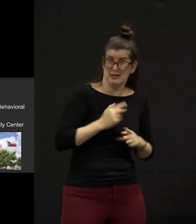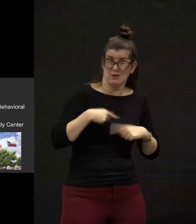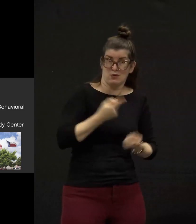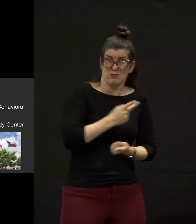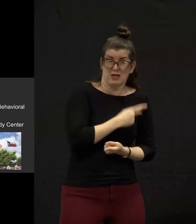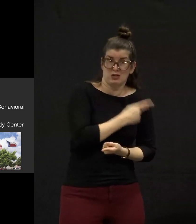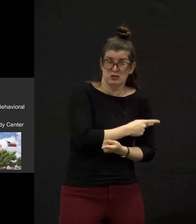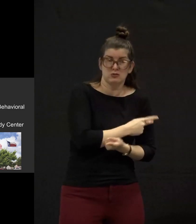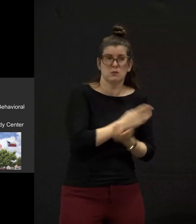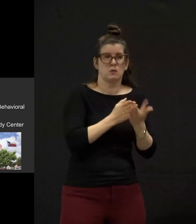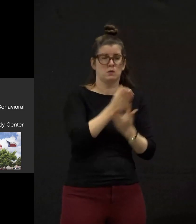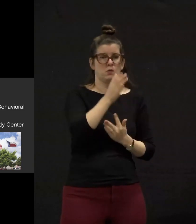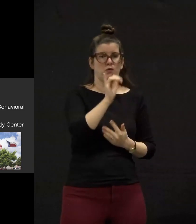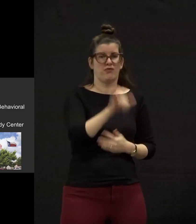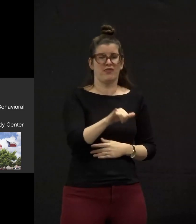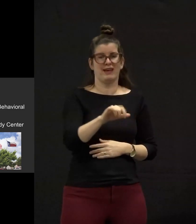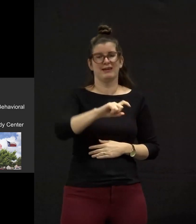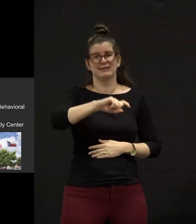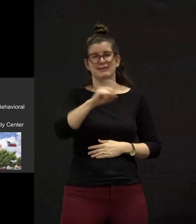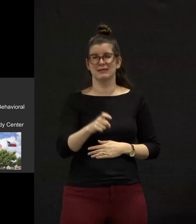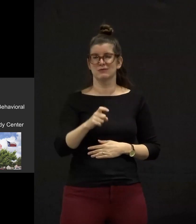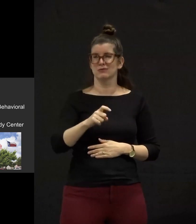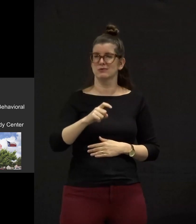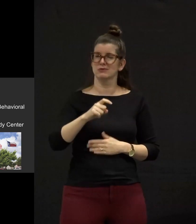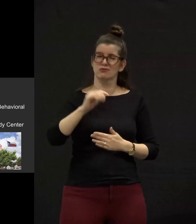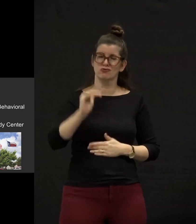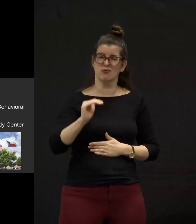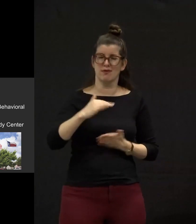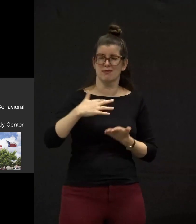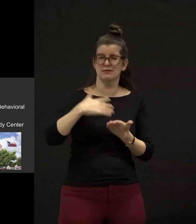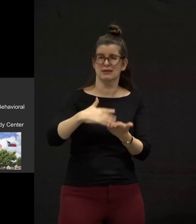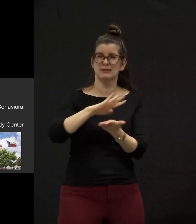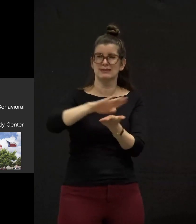through that Texas Child Study Center Clinic specifically.